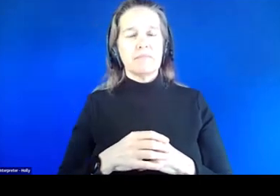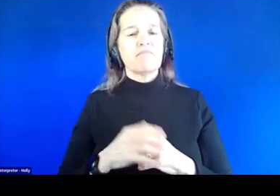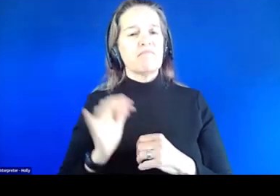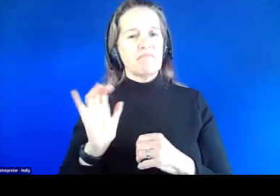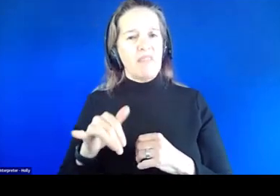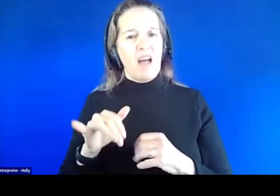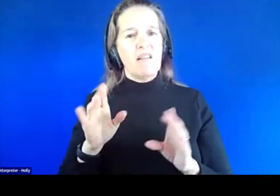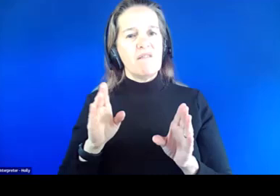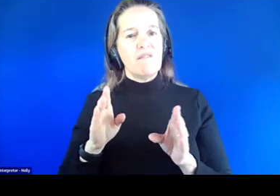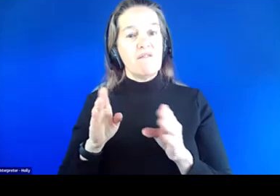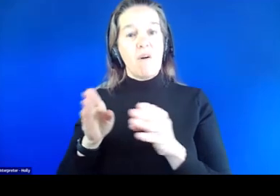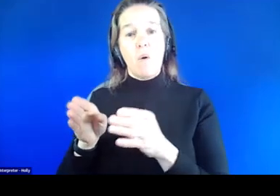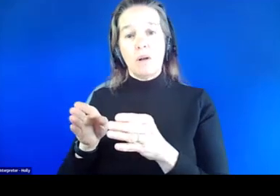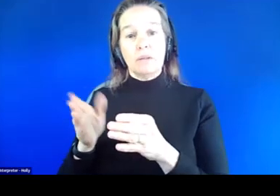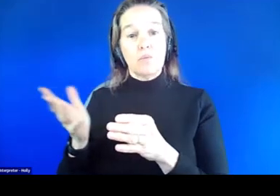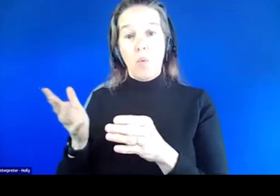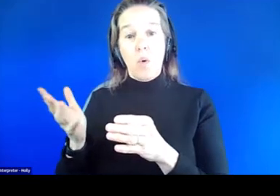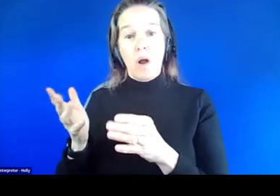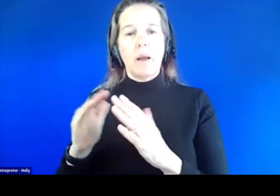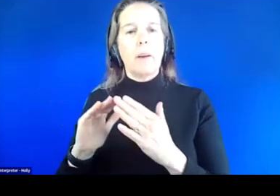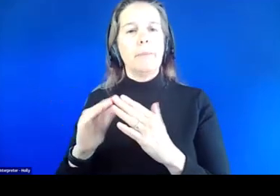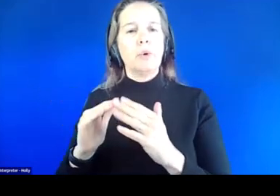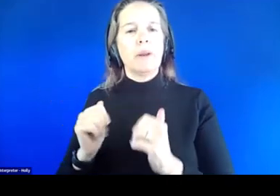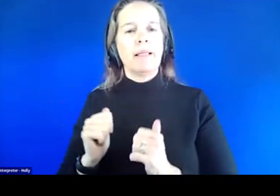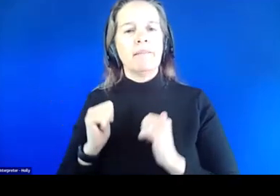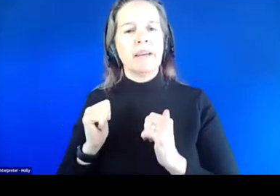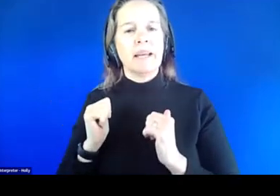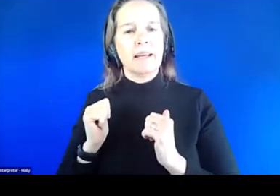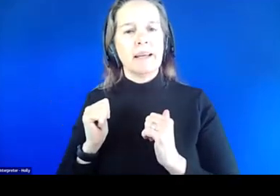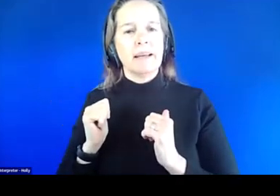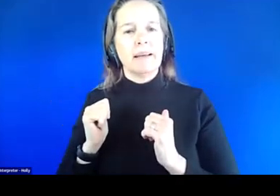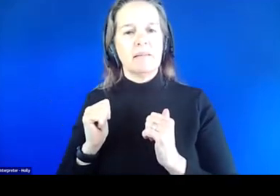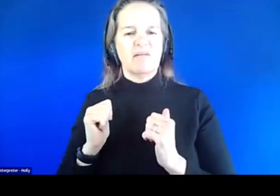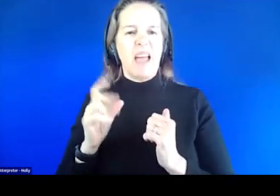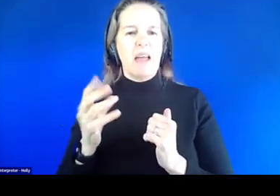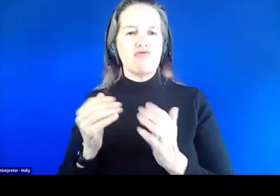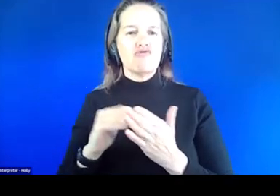and the need to rebalance the Medicaid programs.